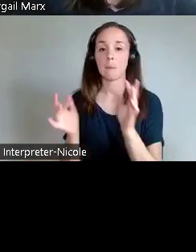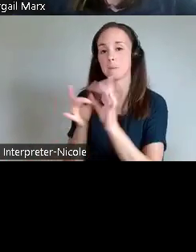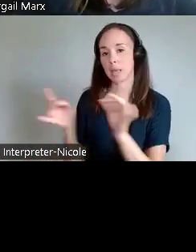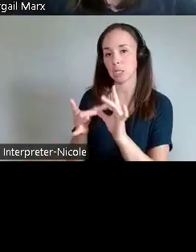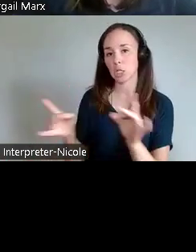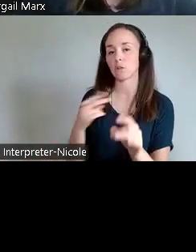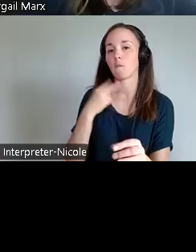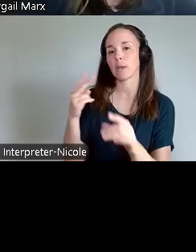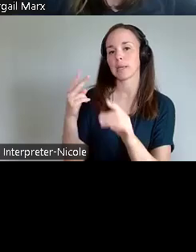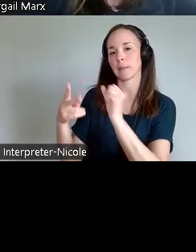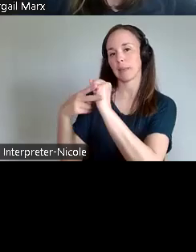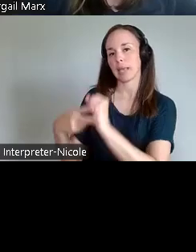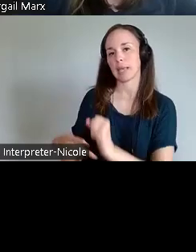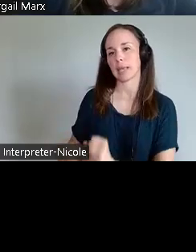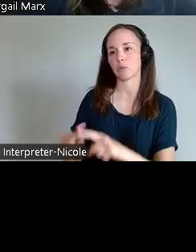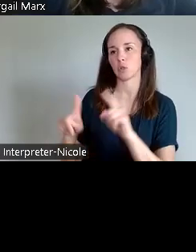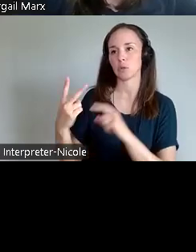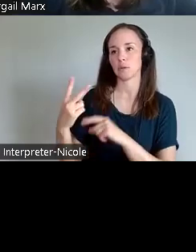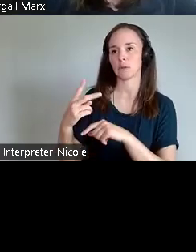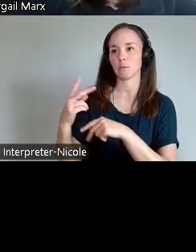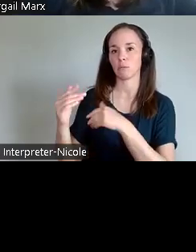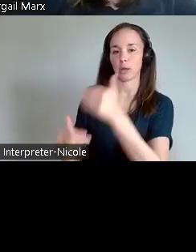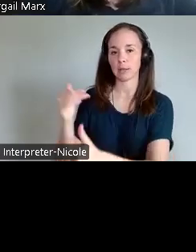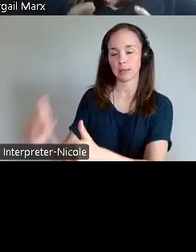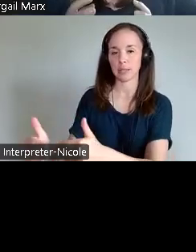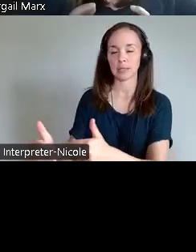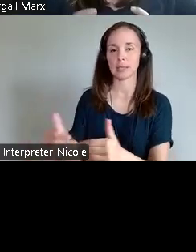two different processes. Message banking is recording exact